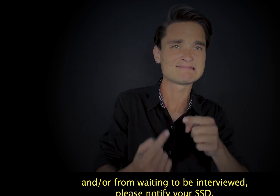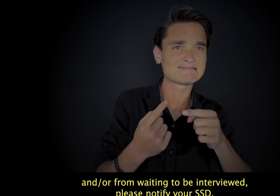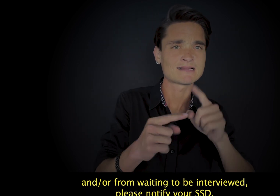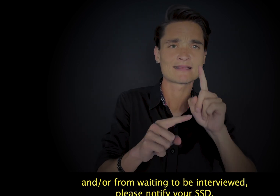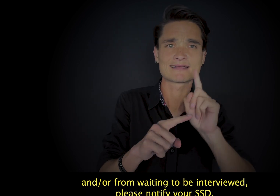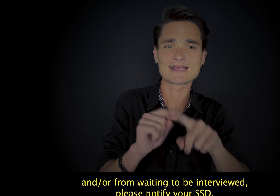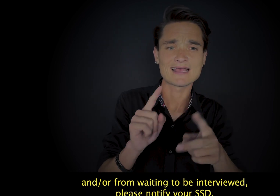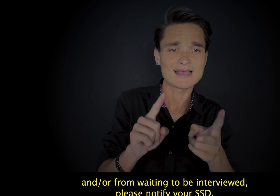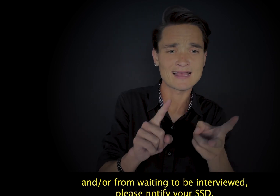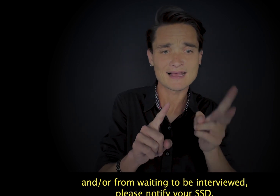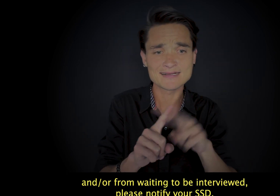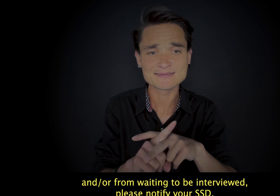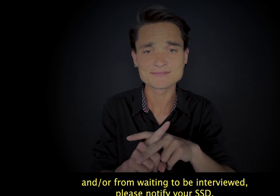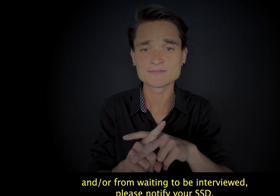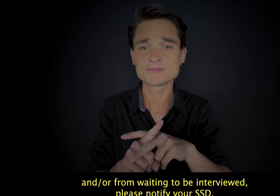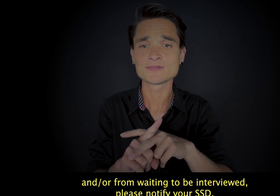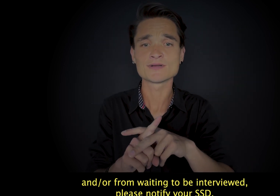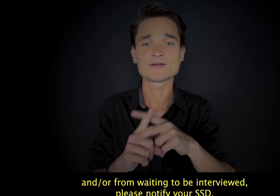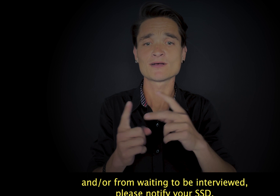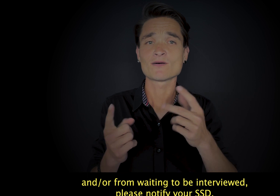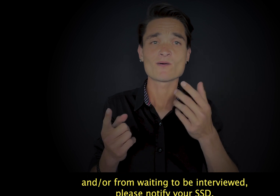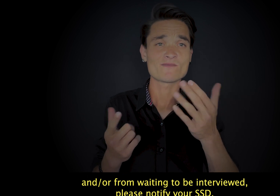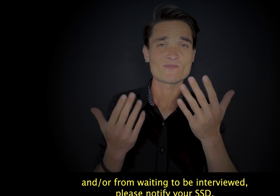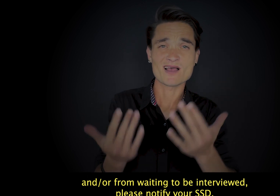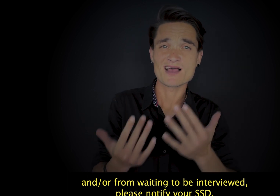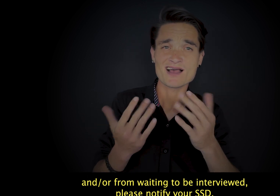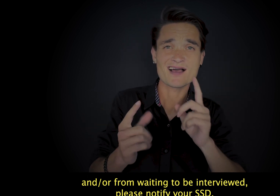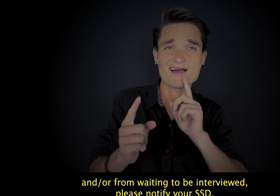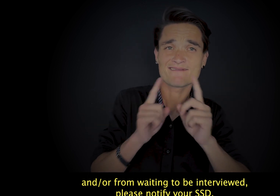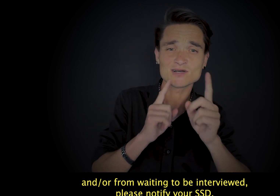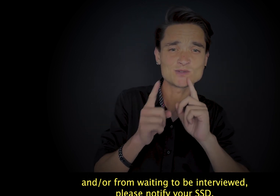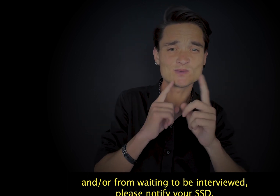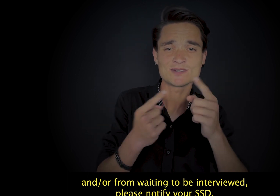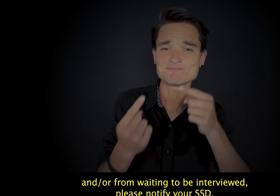and/or from waiting to be interviewed, please notify your SSD.